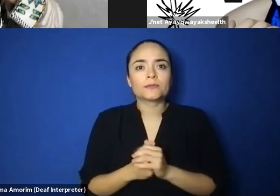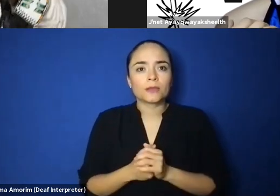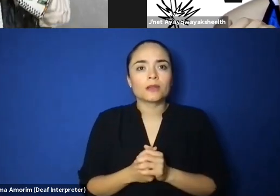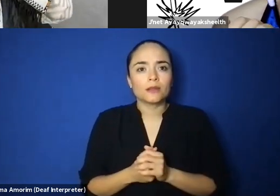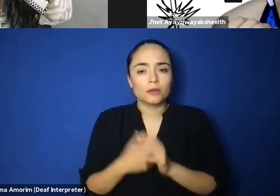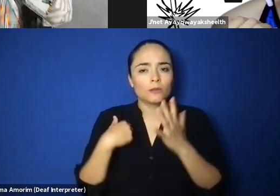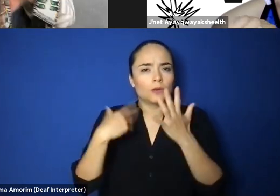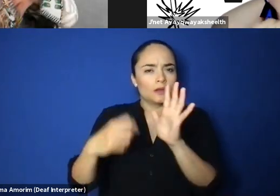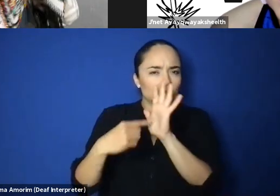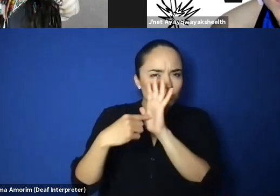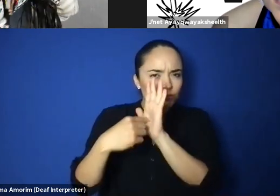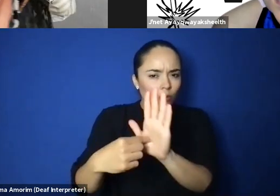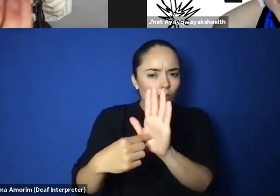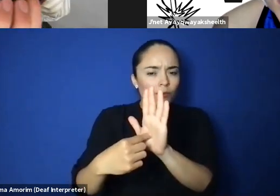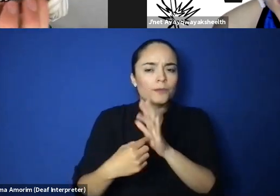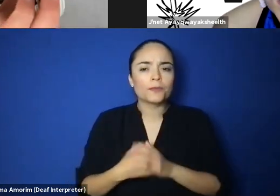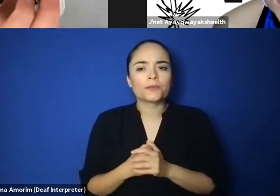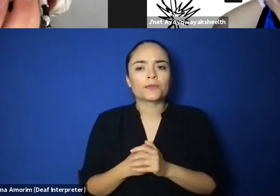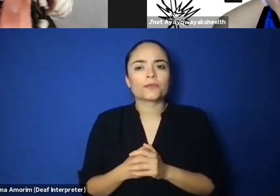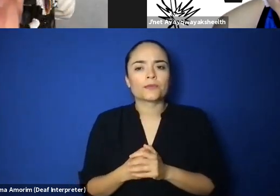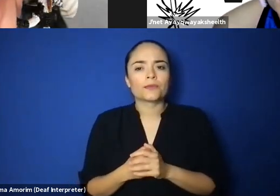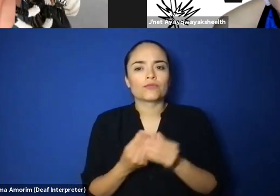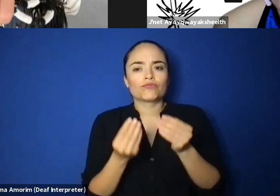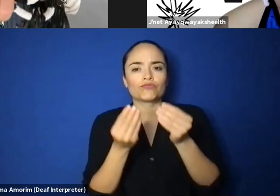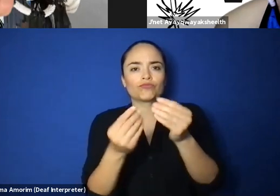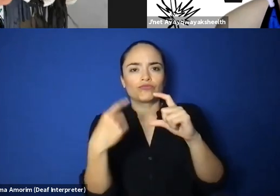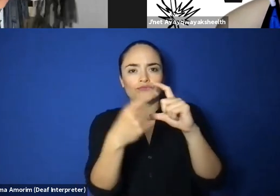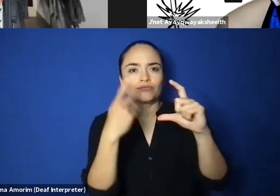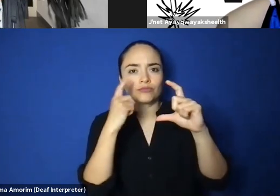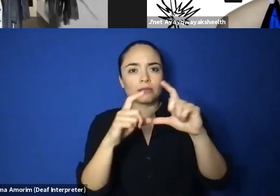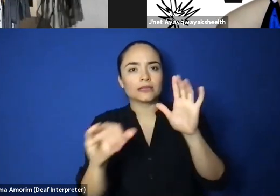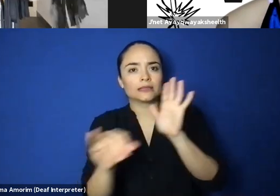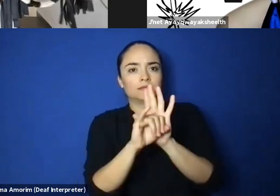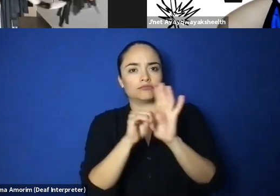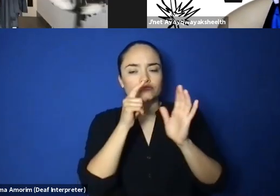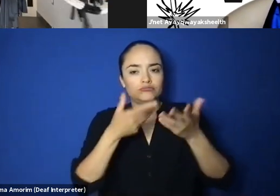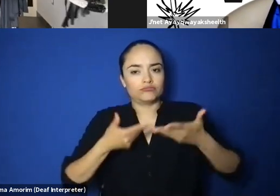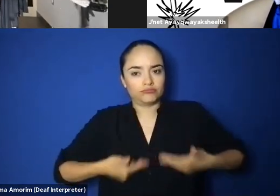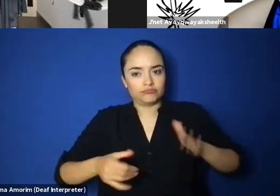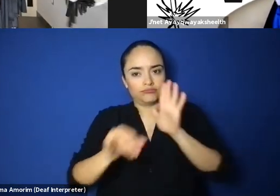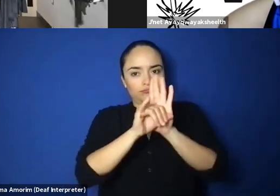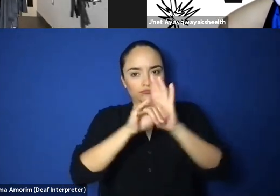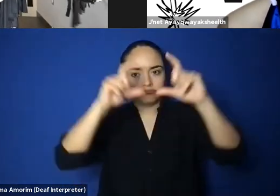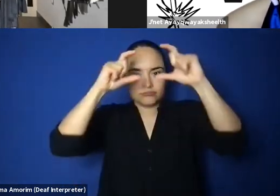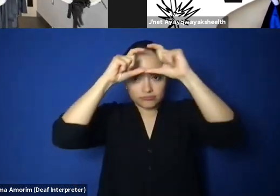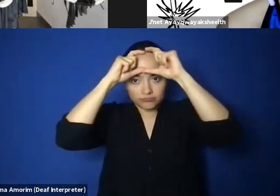headband with my beaded medallions you'll see on the top. And then here is, I think, the pieces you're